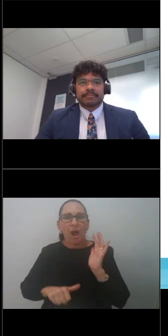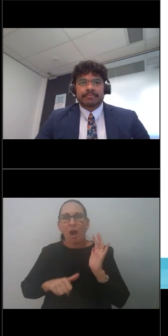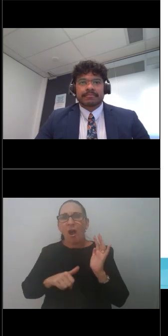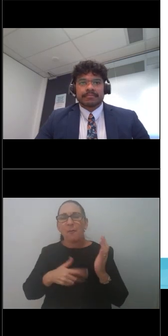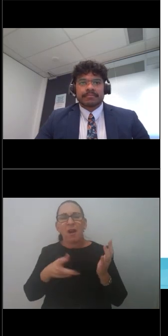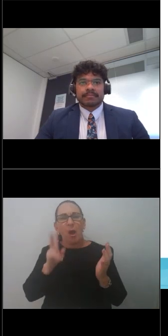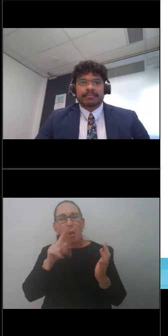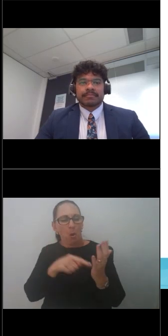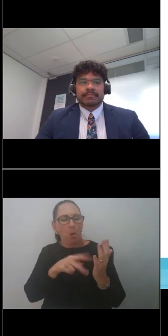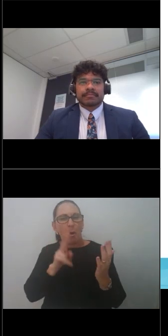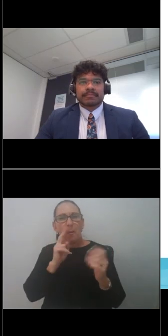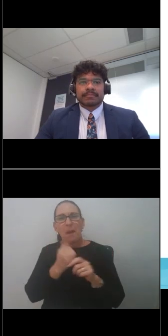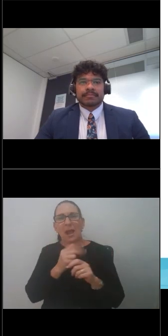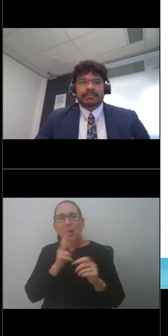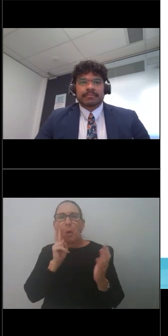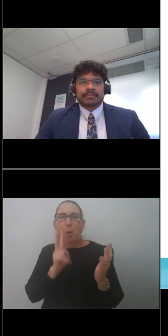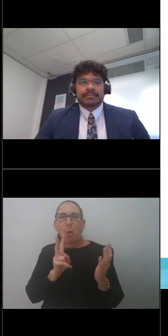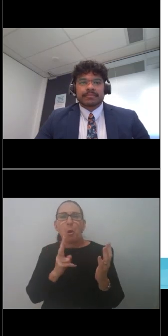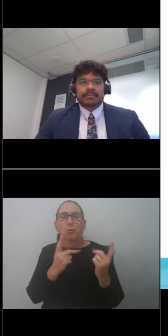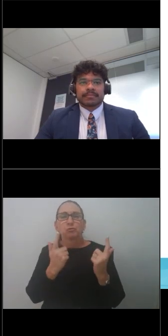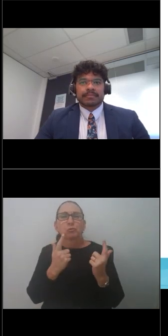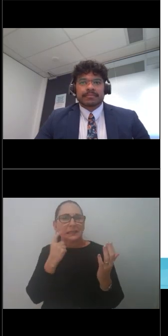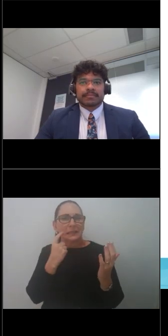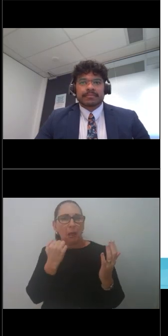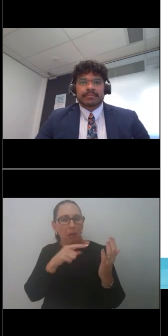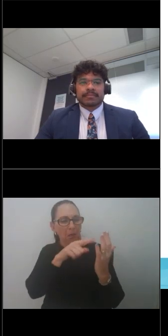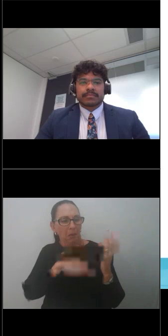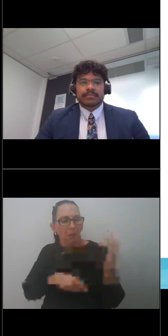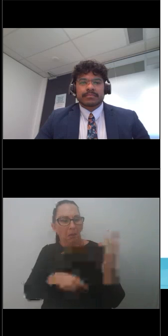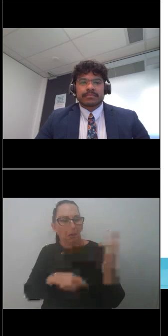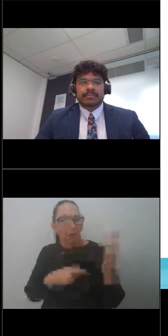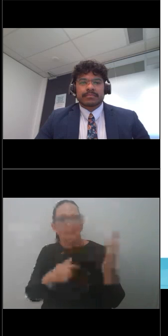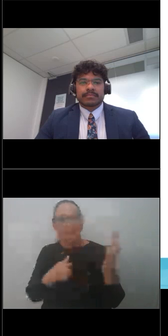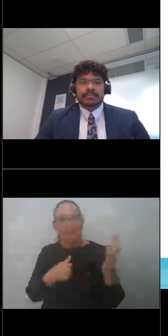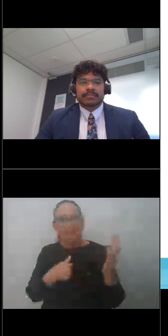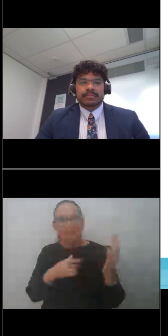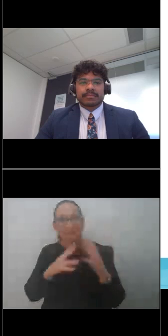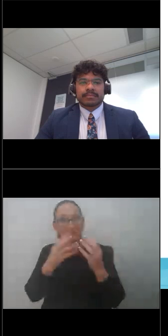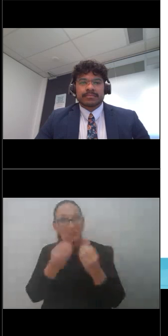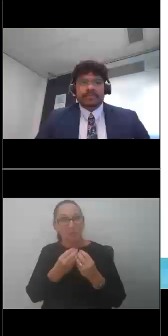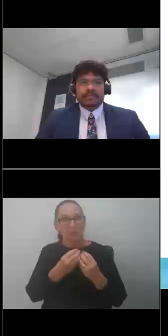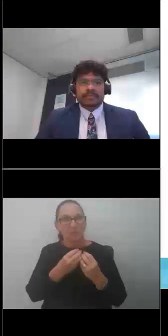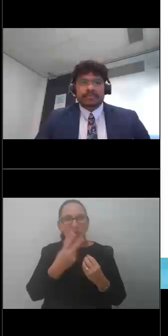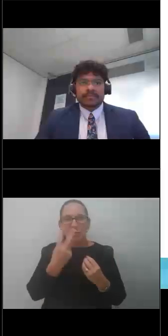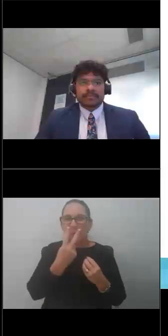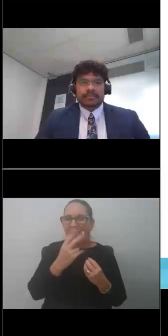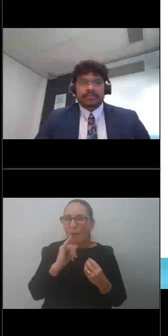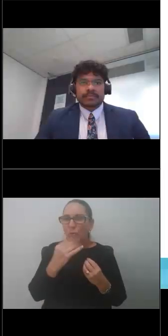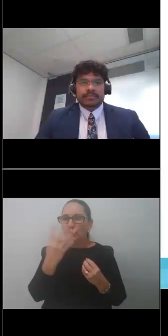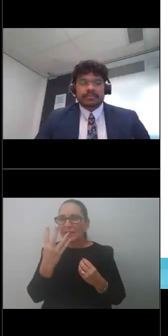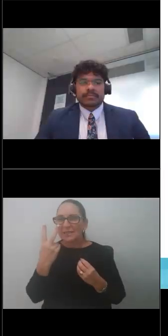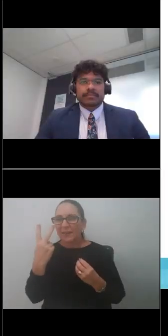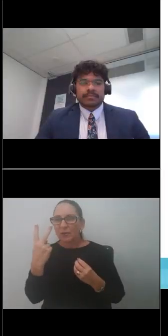know and we had about 12 or 24 little points that people were actually questioning us and saying and